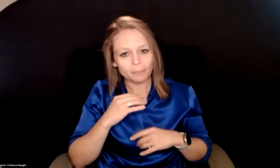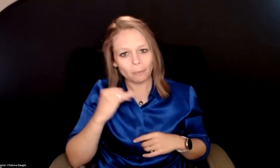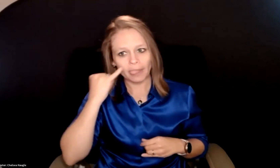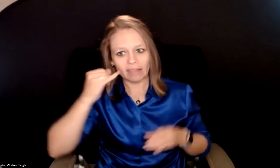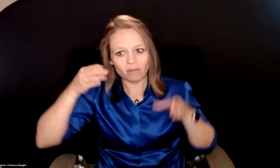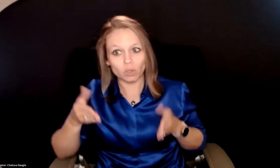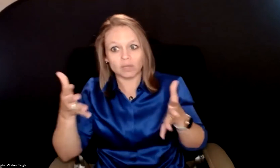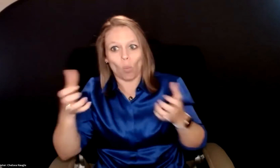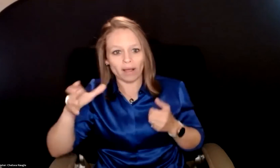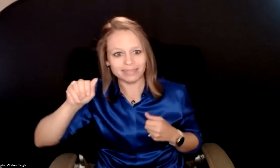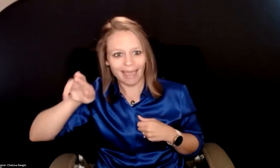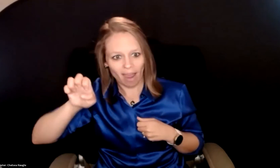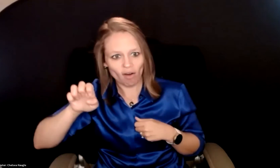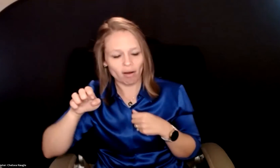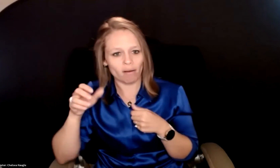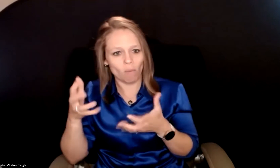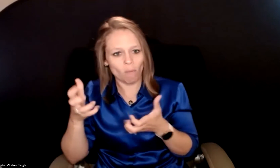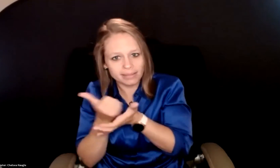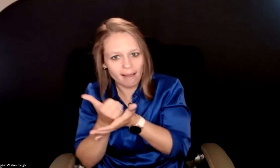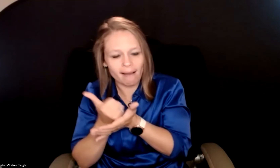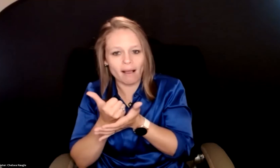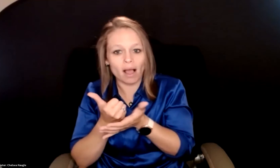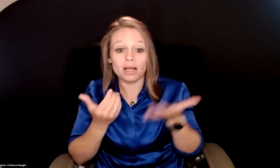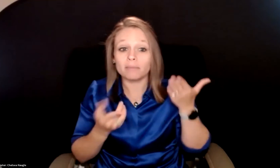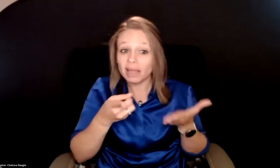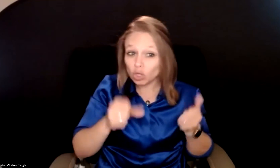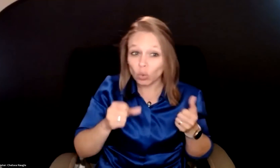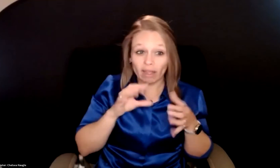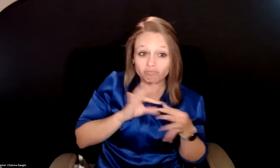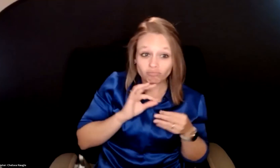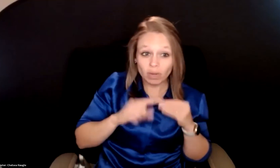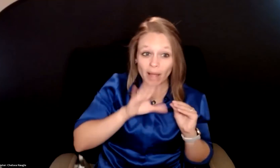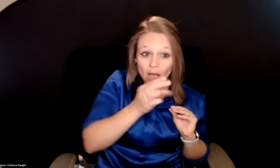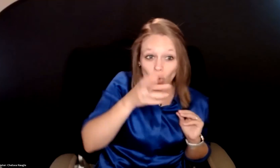and this may be anecdotal from your personal experience but